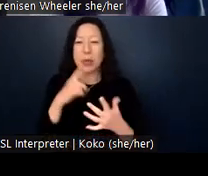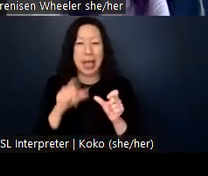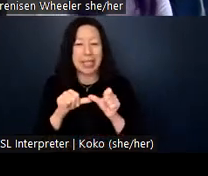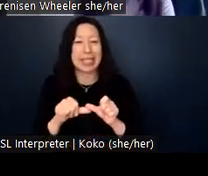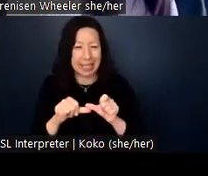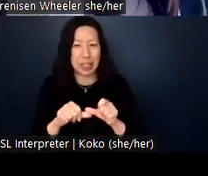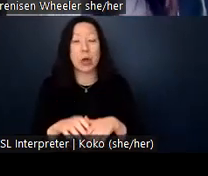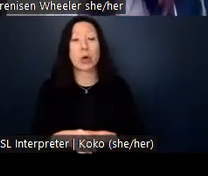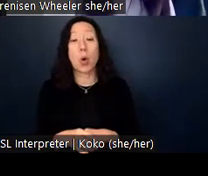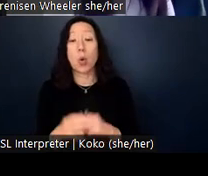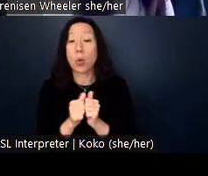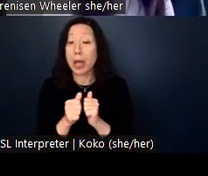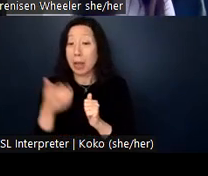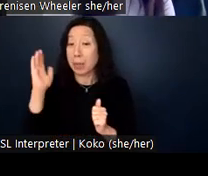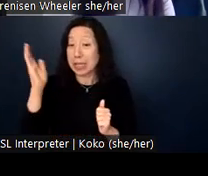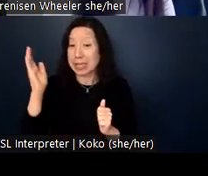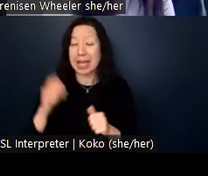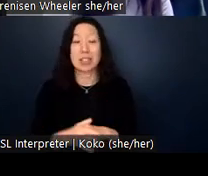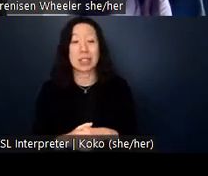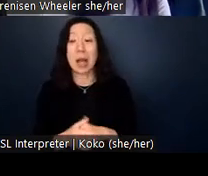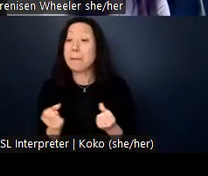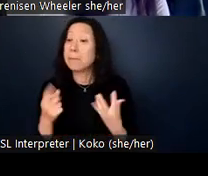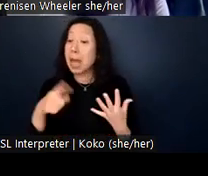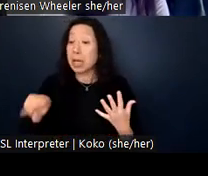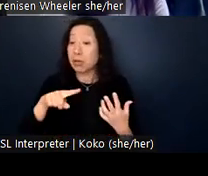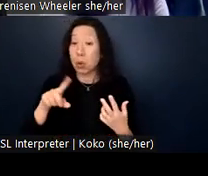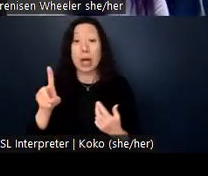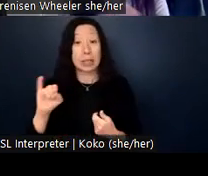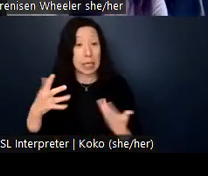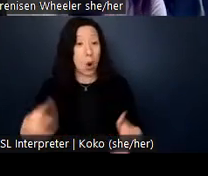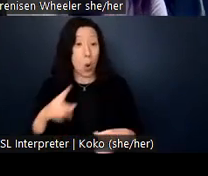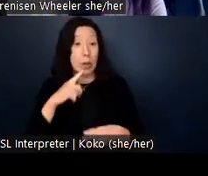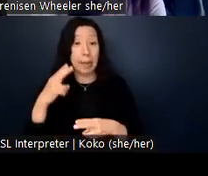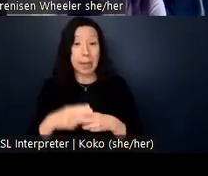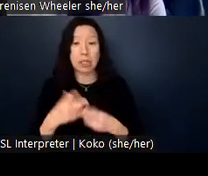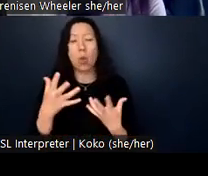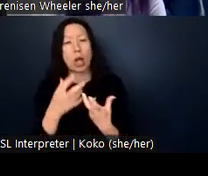the presentation, and a lot of you mentioned that you want to support people in the professional?